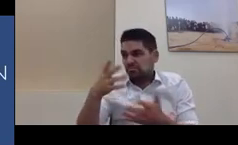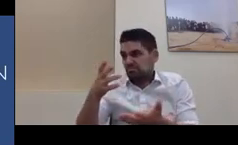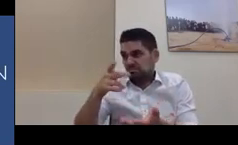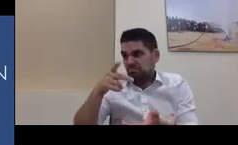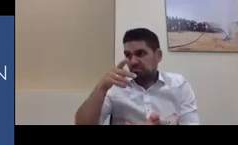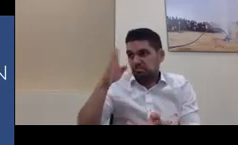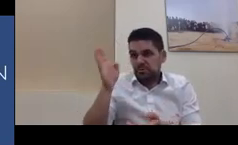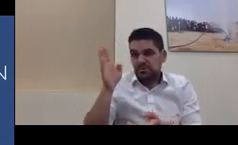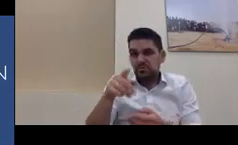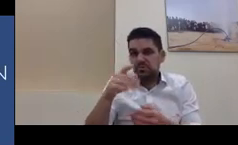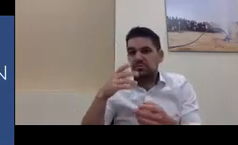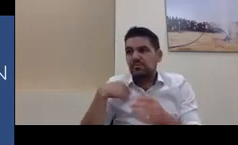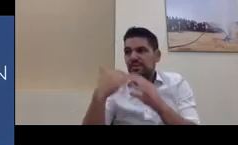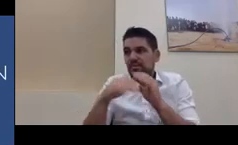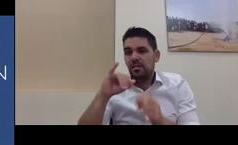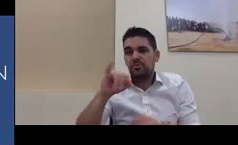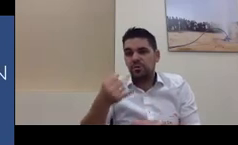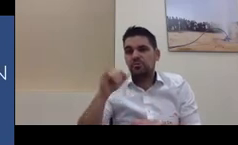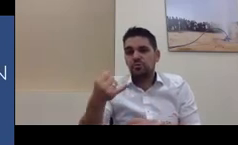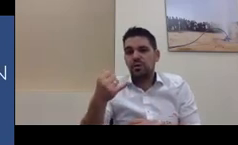after this webinar after this presentation.